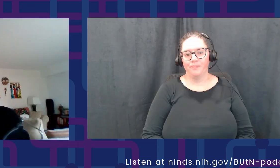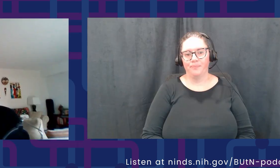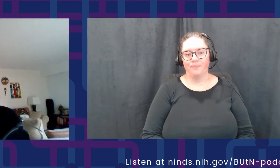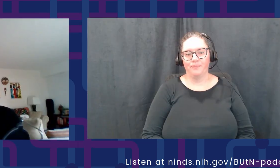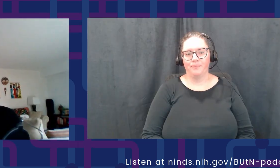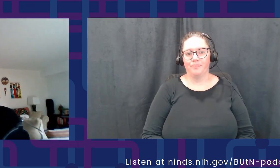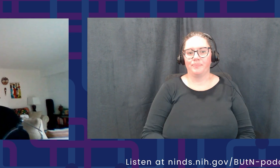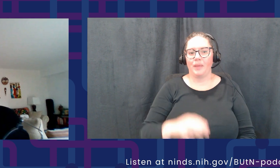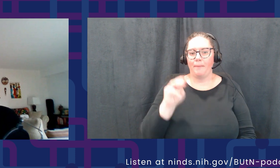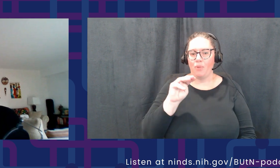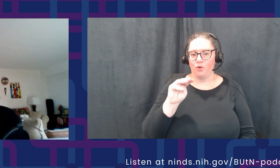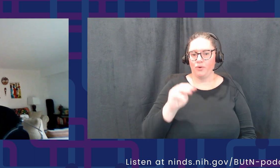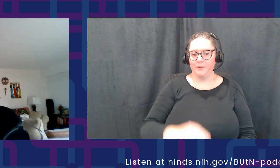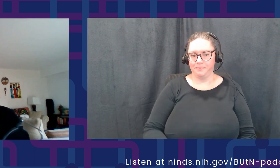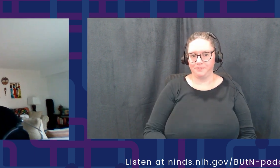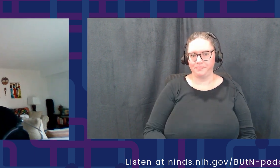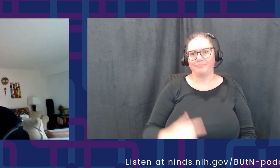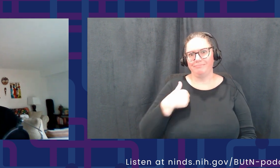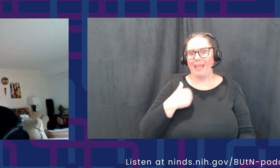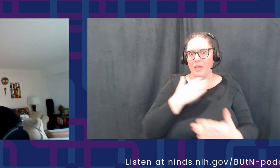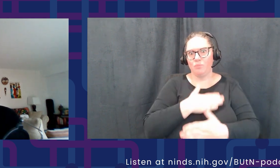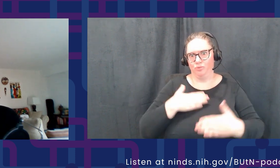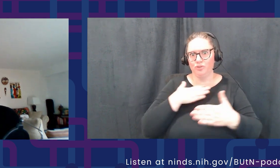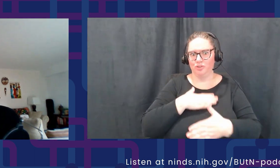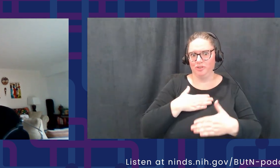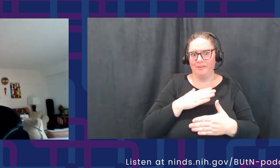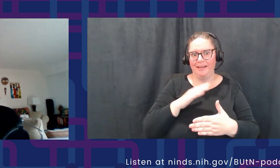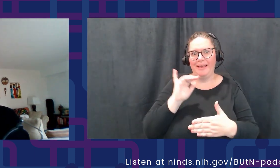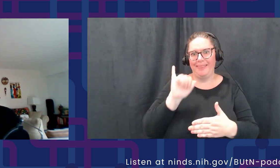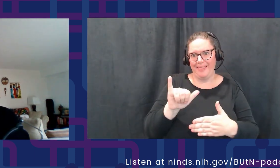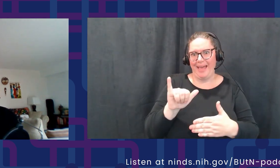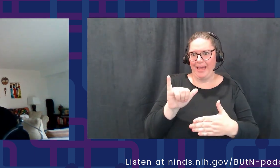Marguerite Matthews: I hadn't previously appreciated that being more efficient